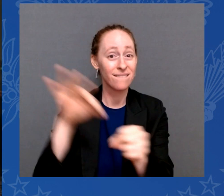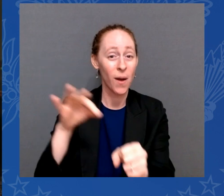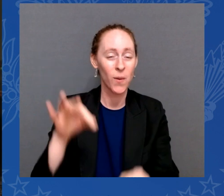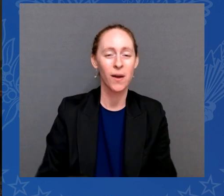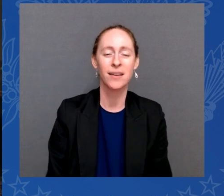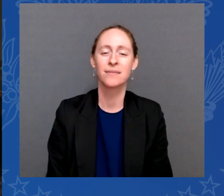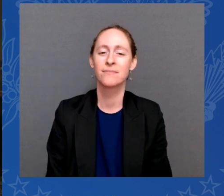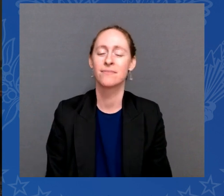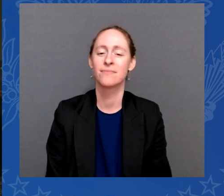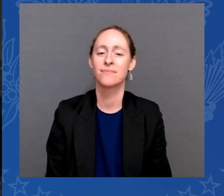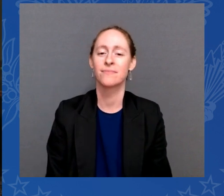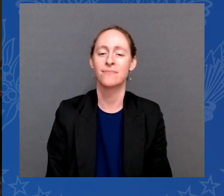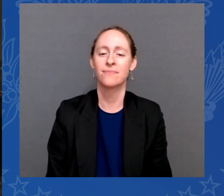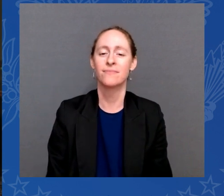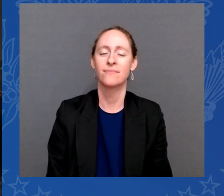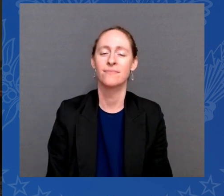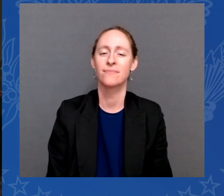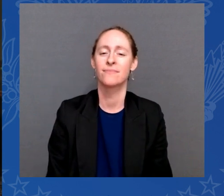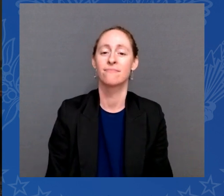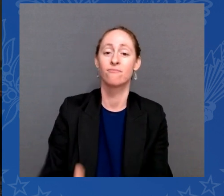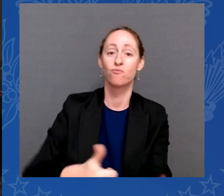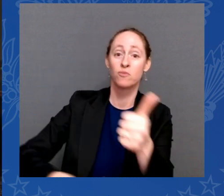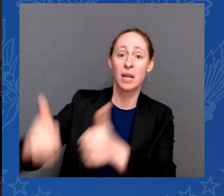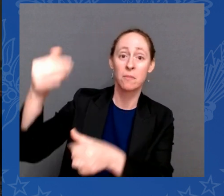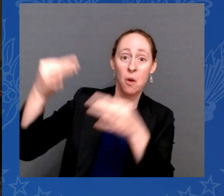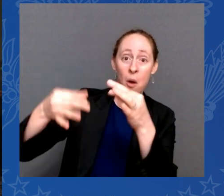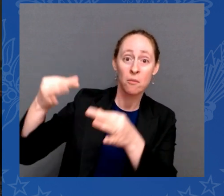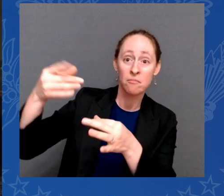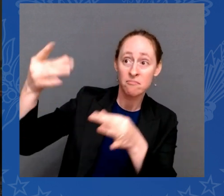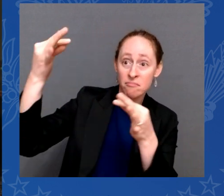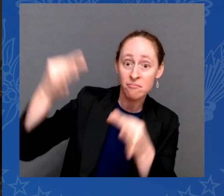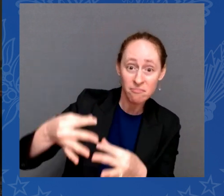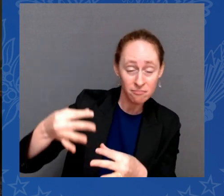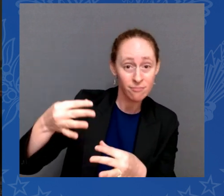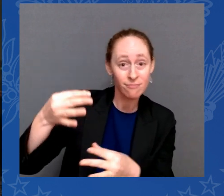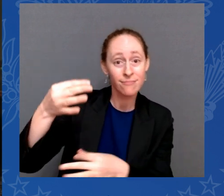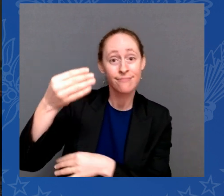I don't think the Court has -- has any notion, for that matter -- or the Republican Party,